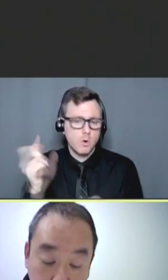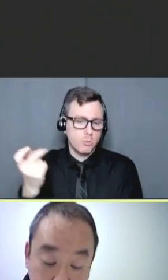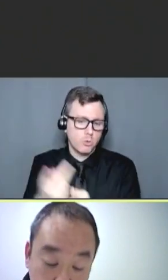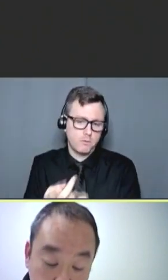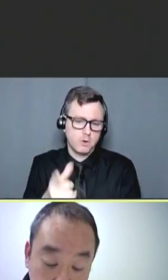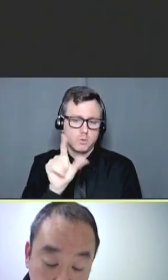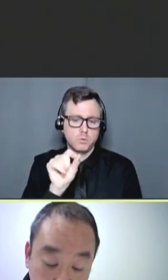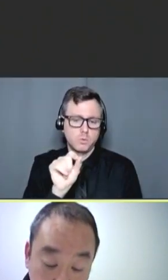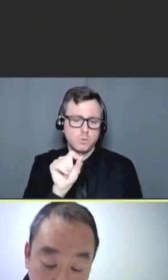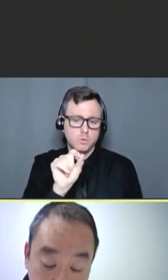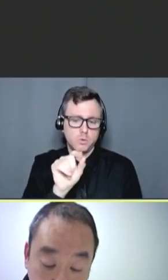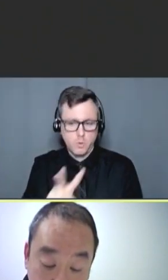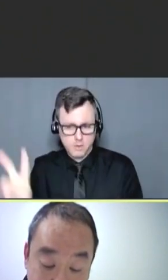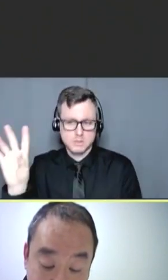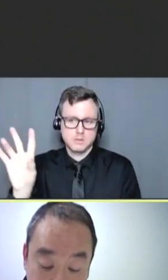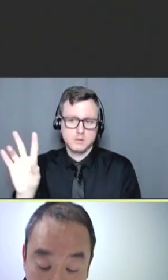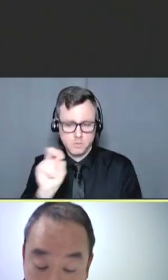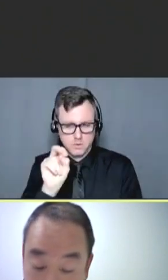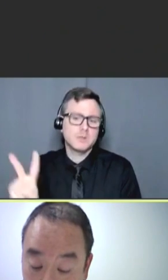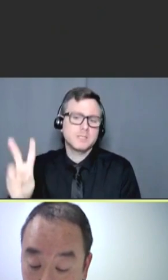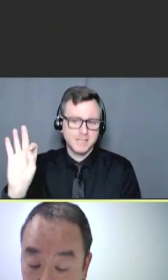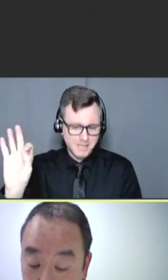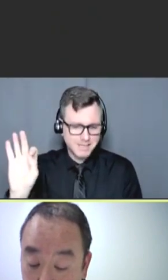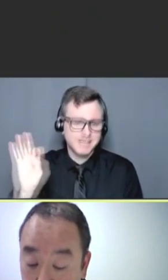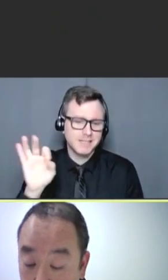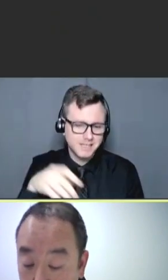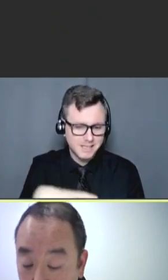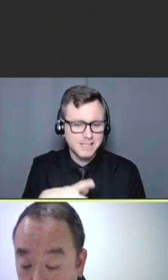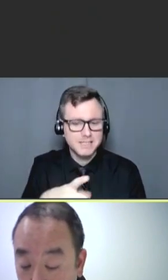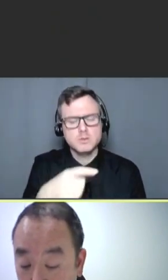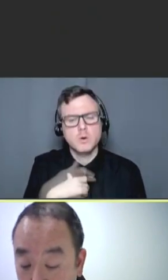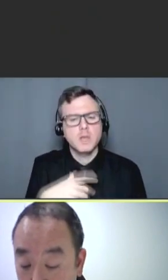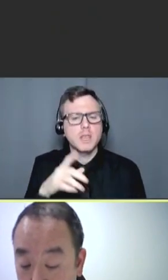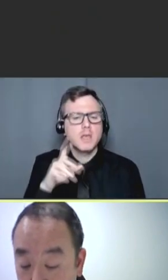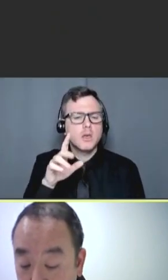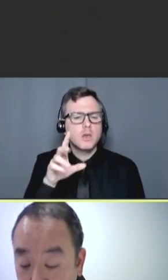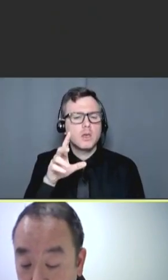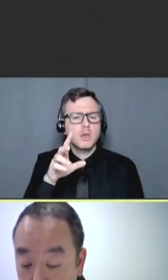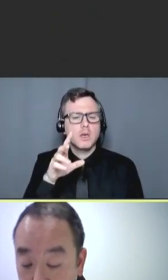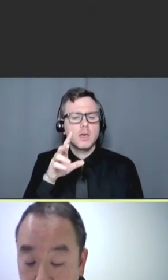sexual orientation, identity, and attractions, the participants also reported sex of their